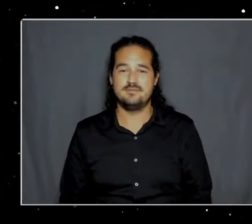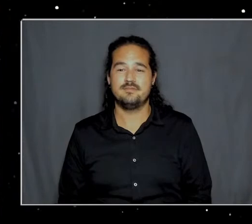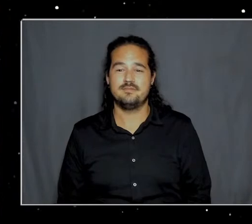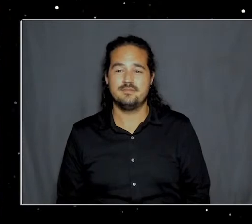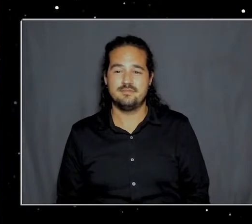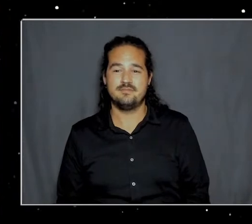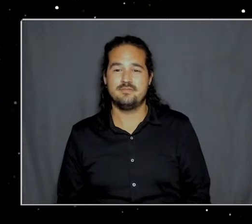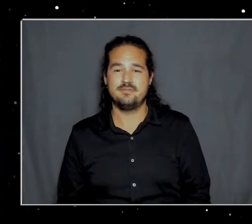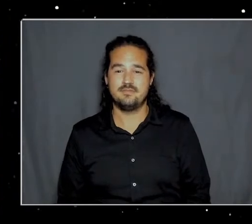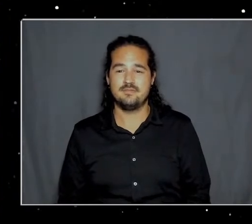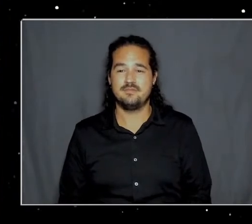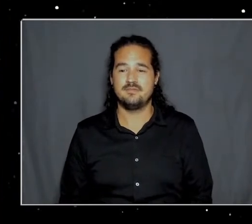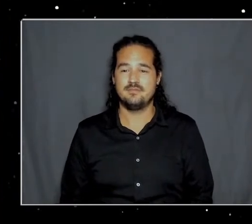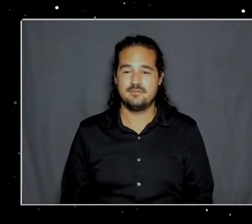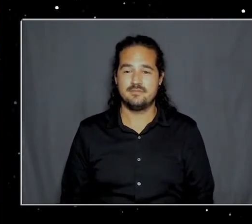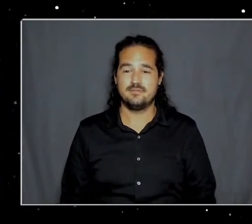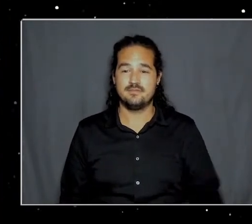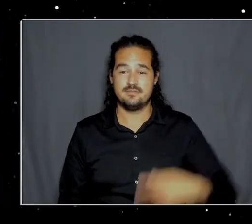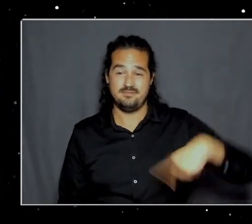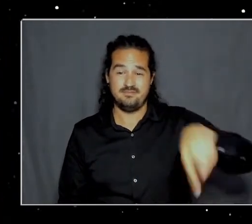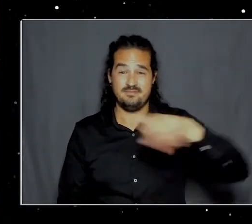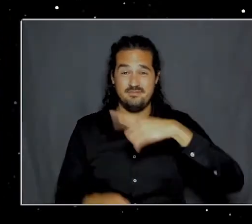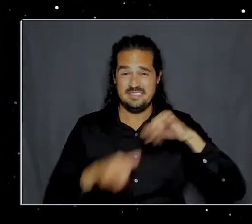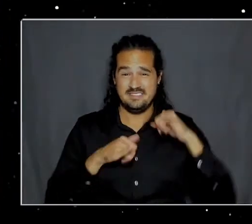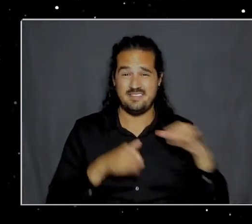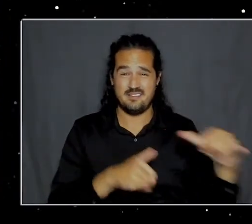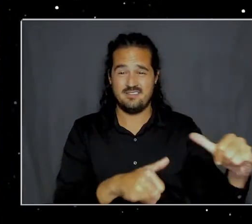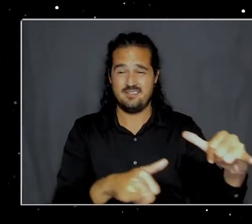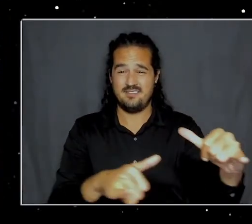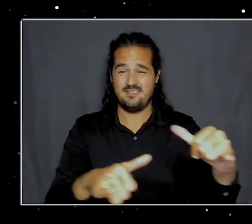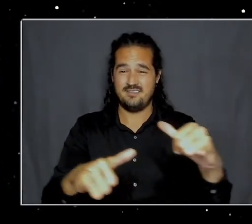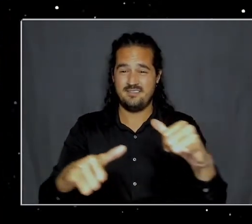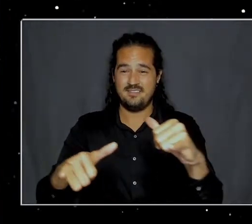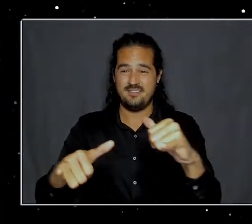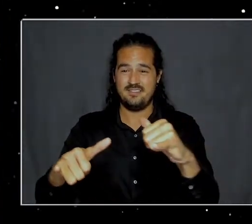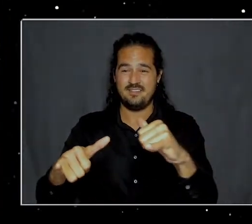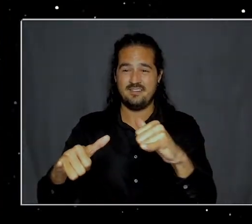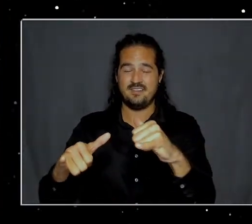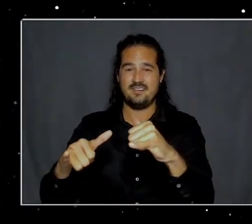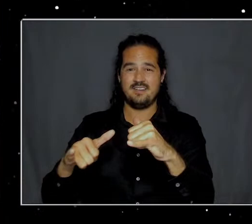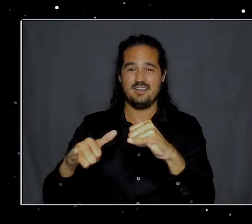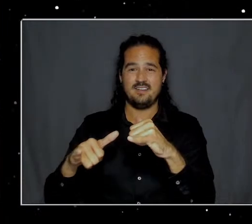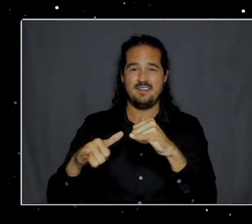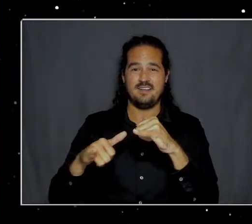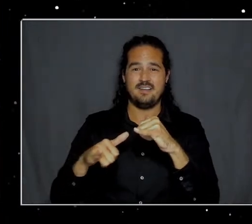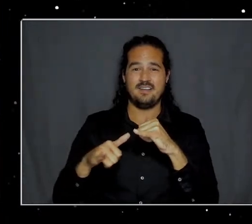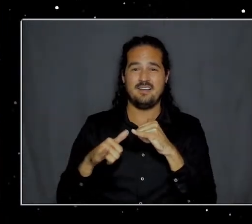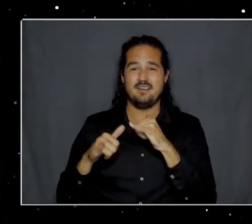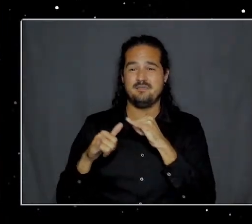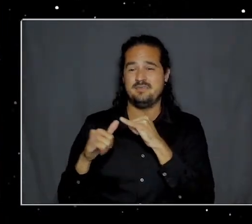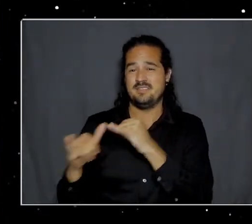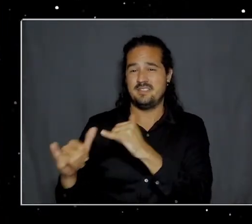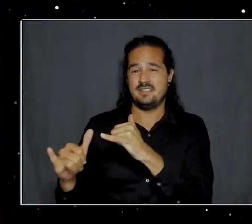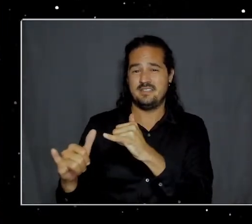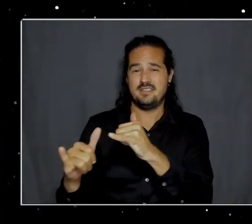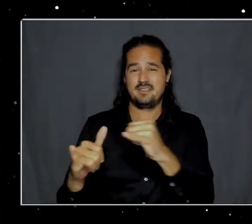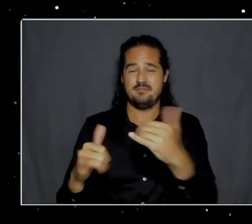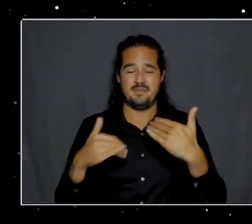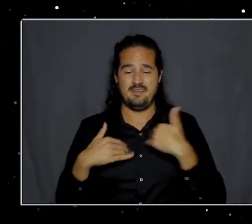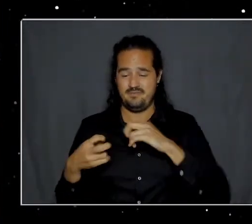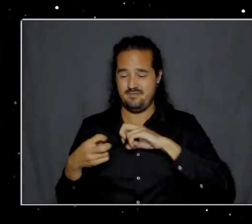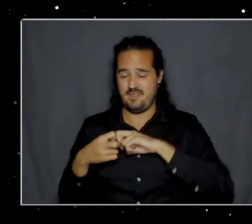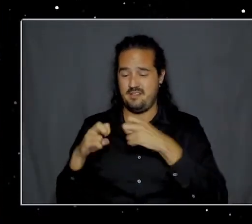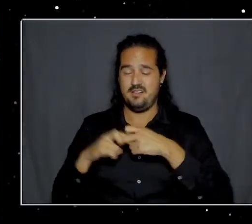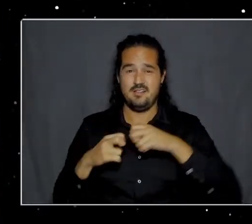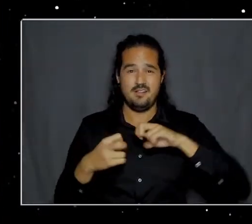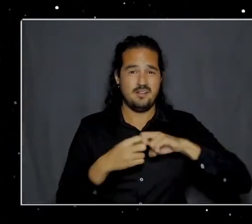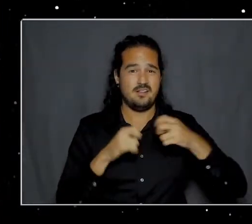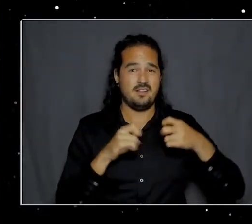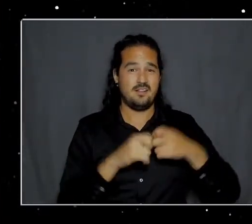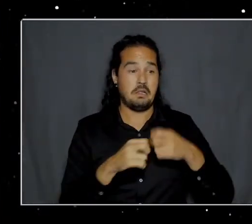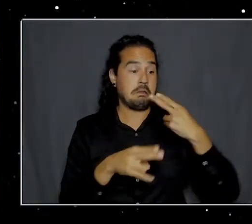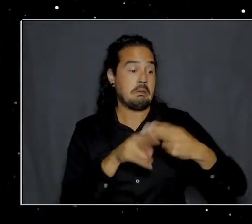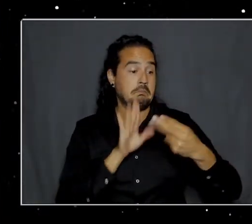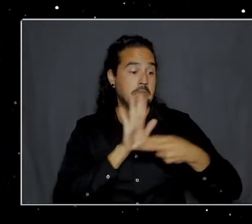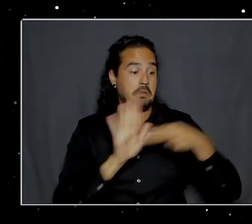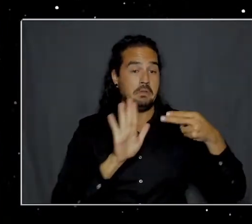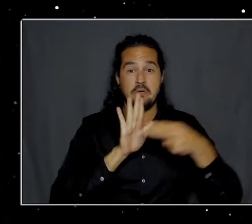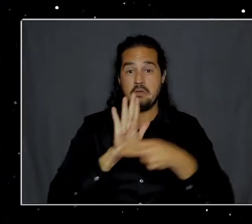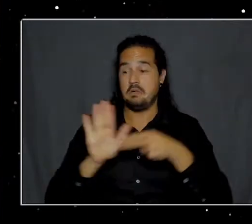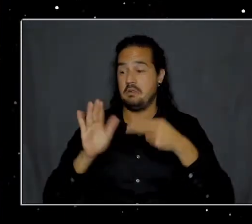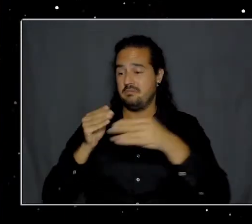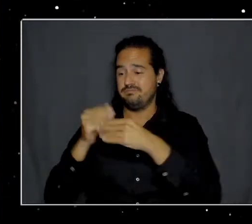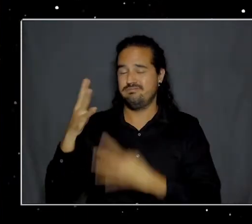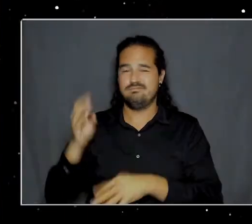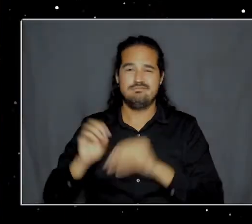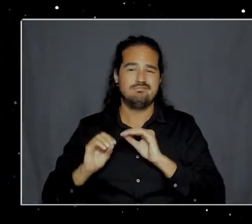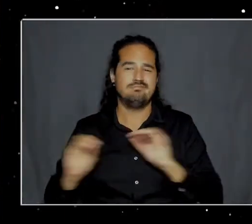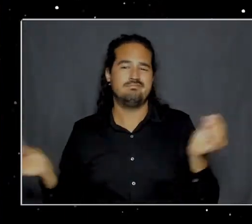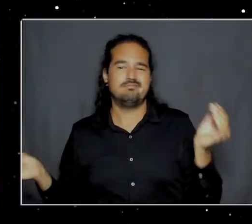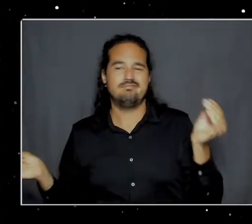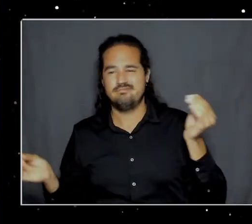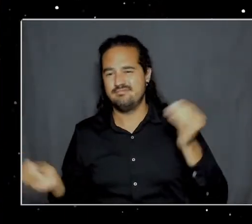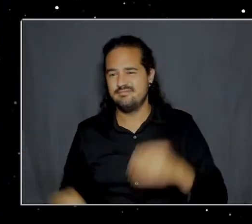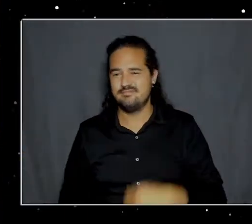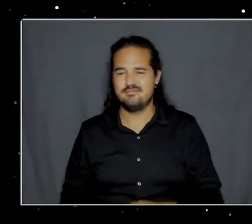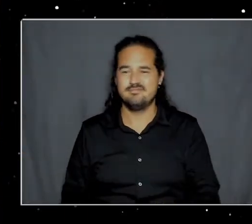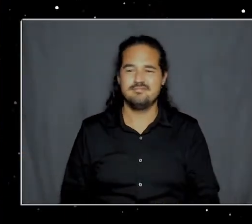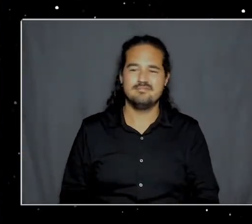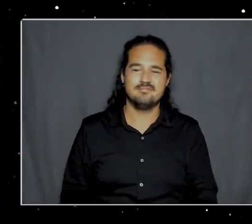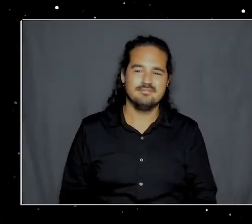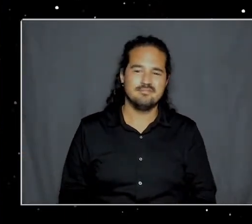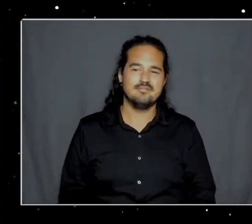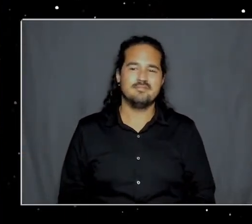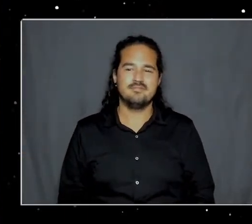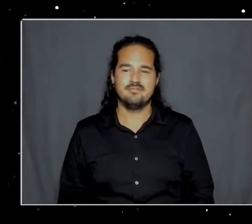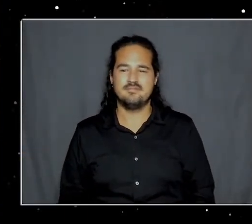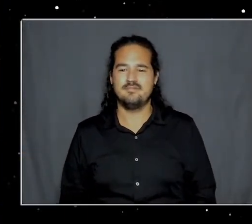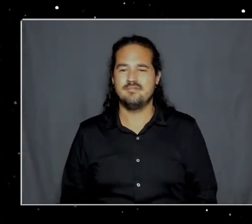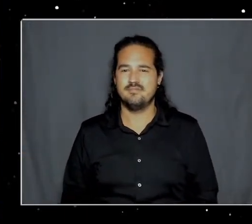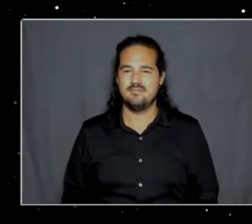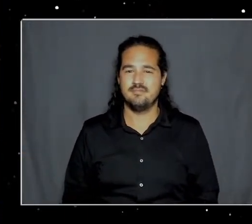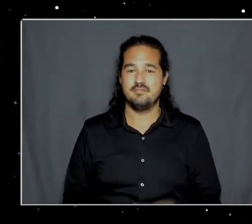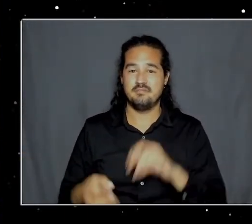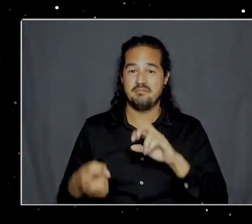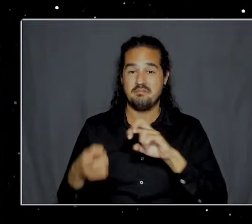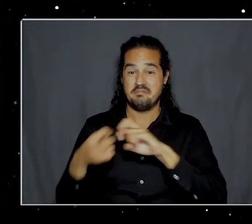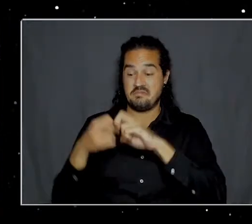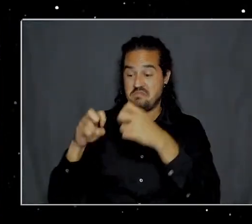YOU KNOW WE'RE ALL THE SAME